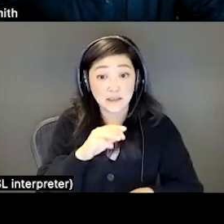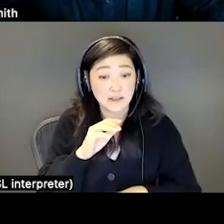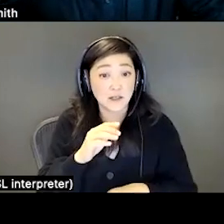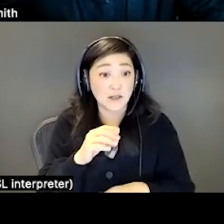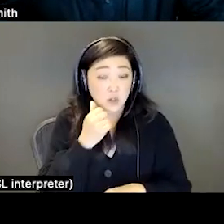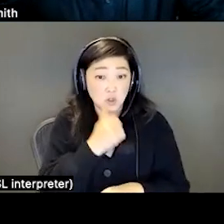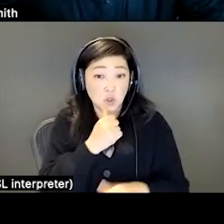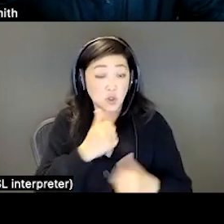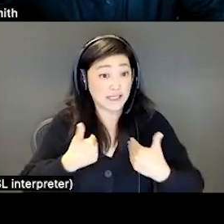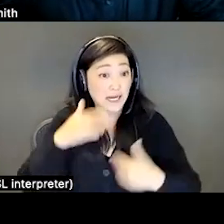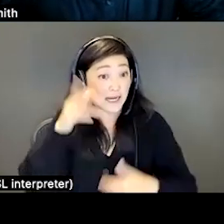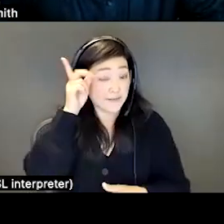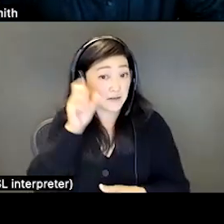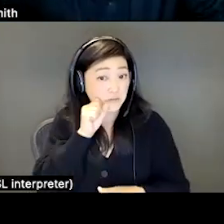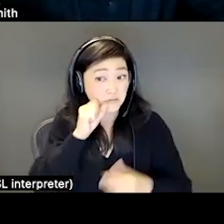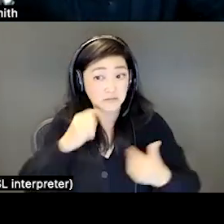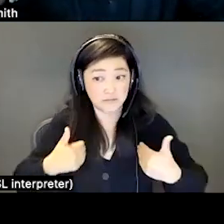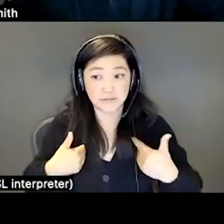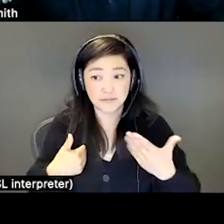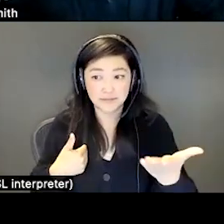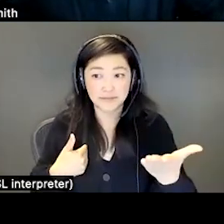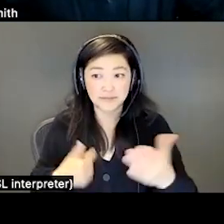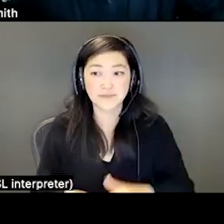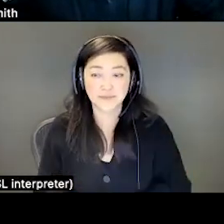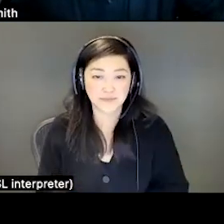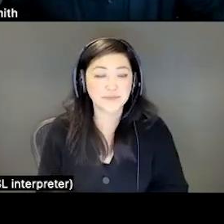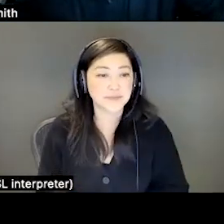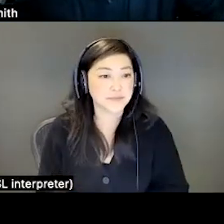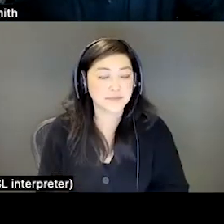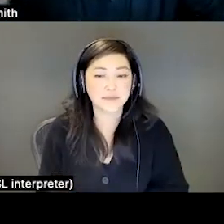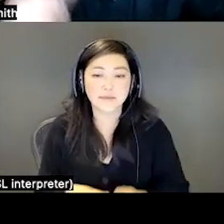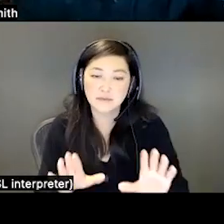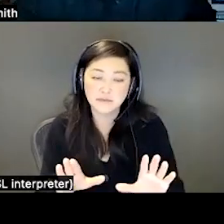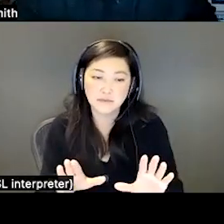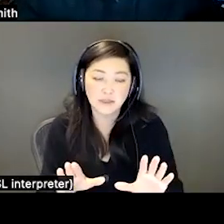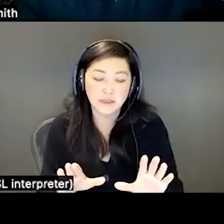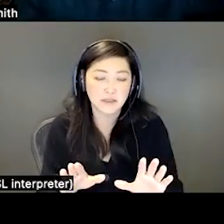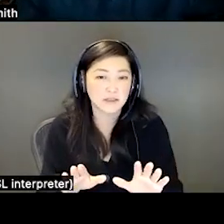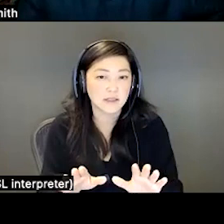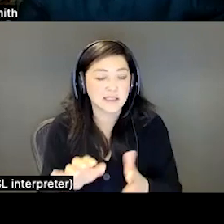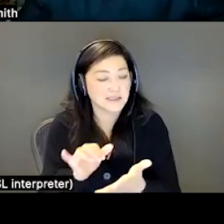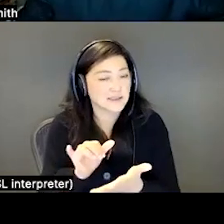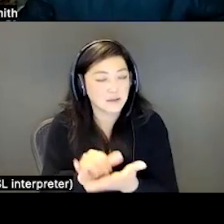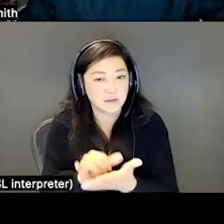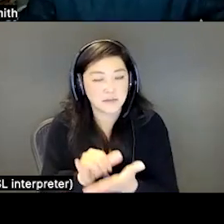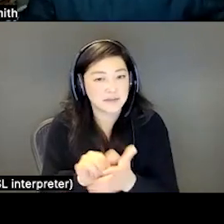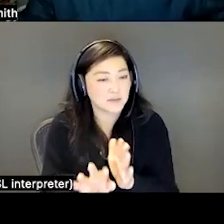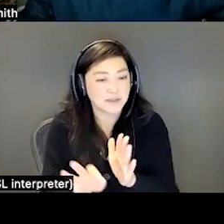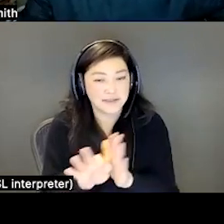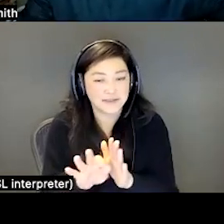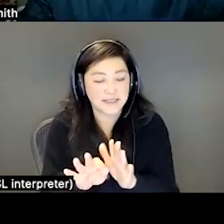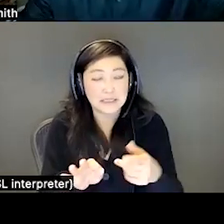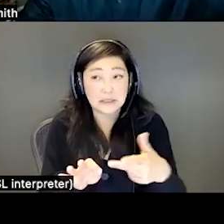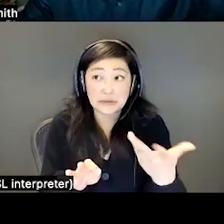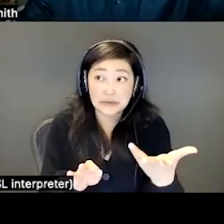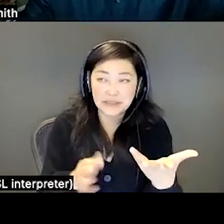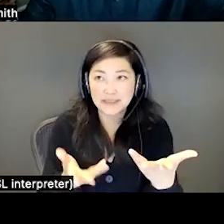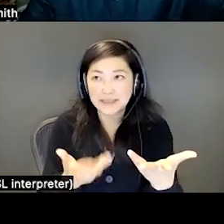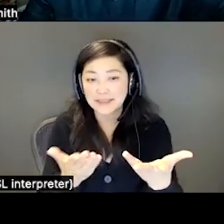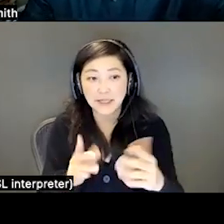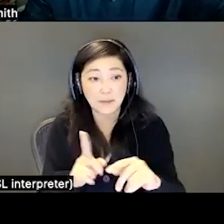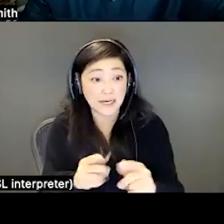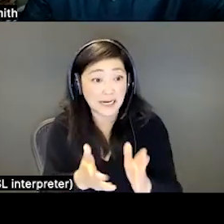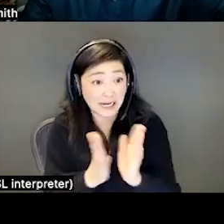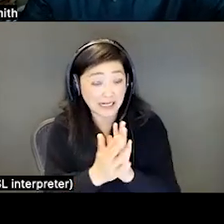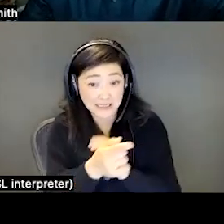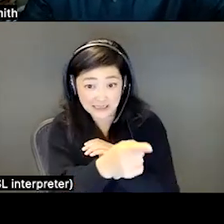and it's almost impossible to find. I did ask ChatGPT this question and it made up some books,